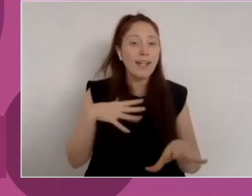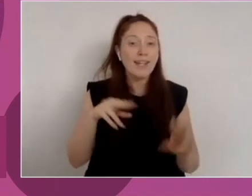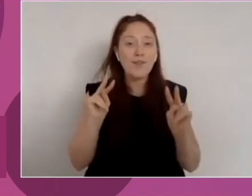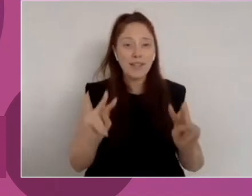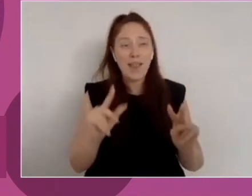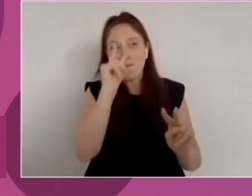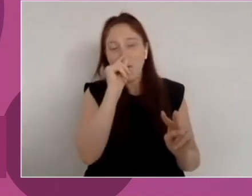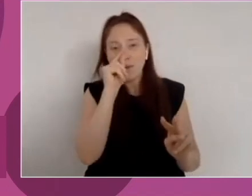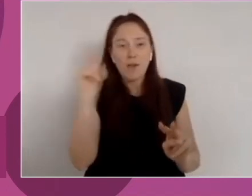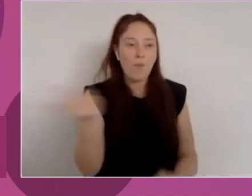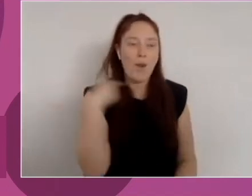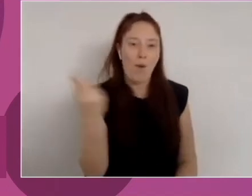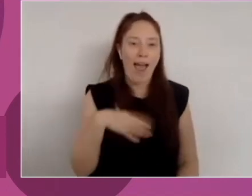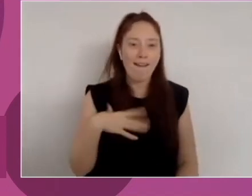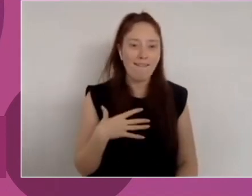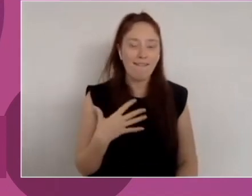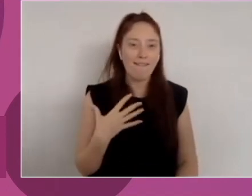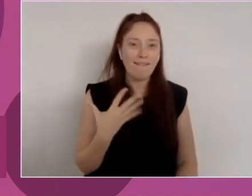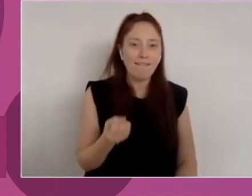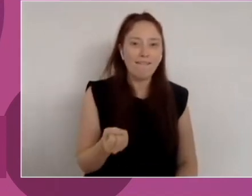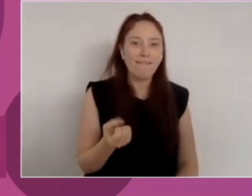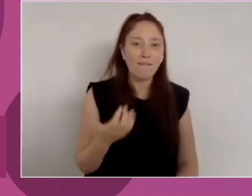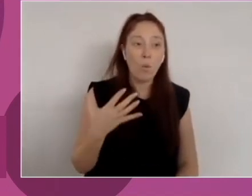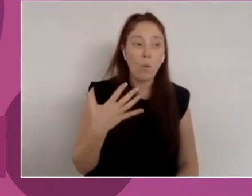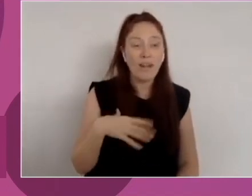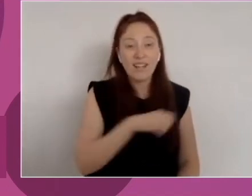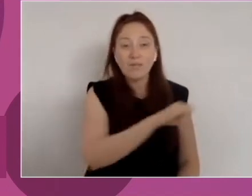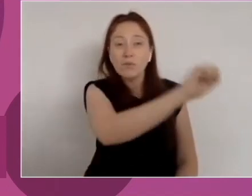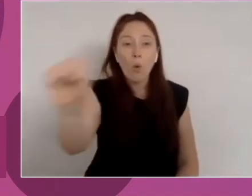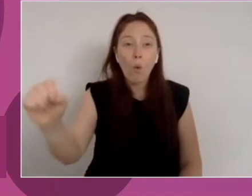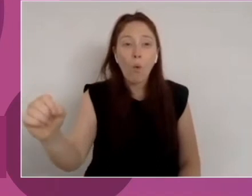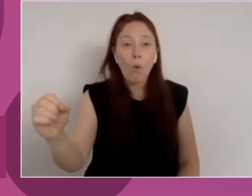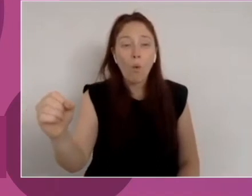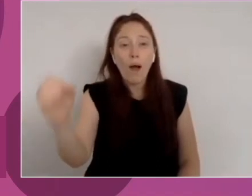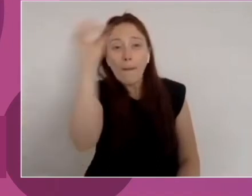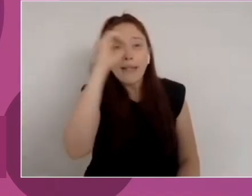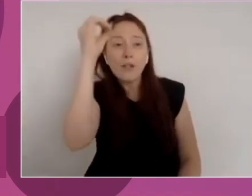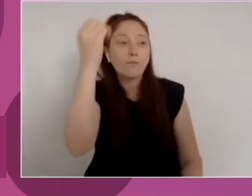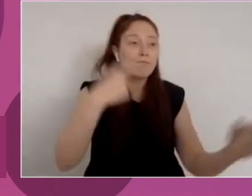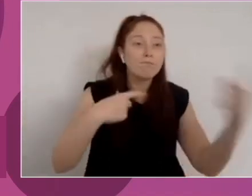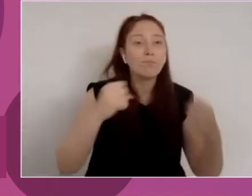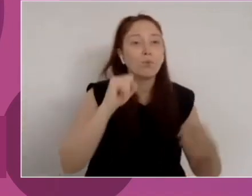there and we must have your expertise as to how we unlock individual potential and creativity.